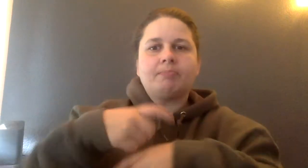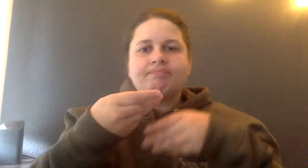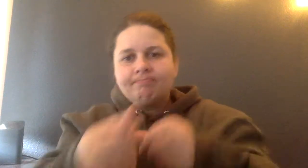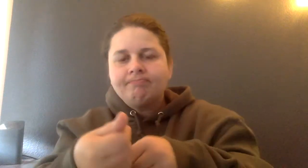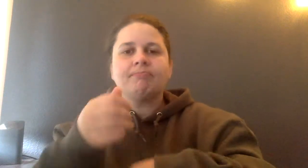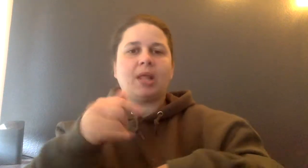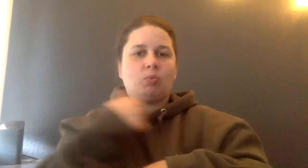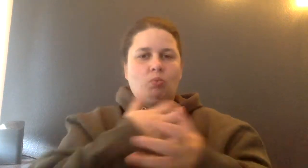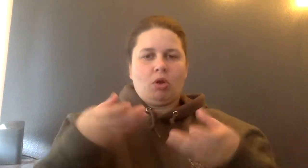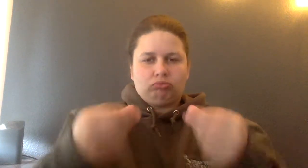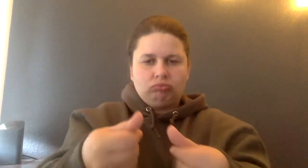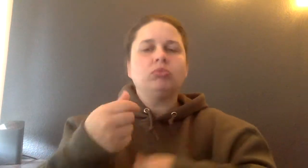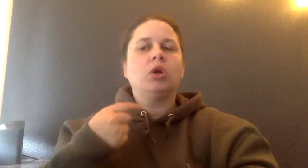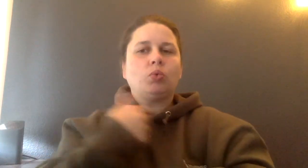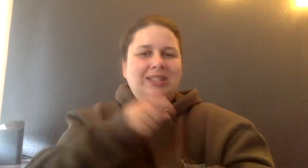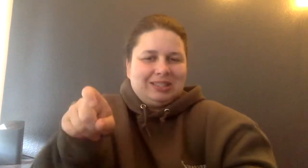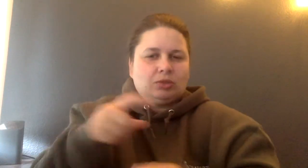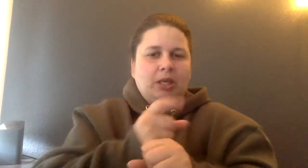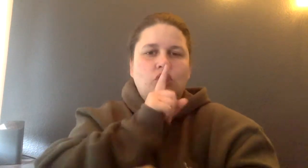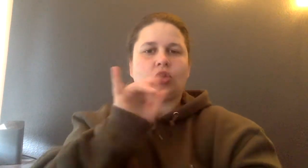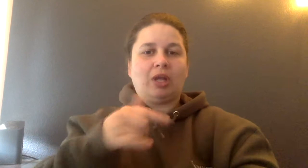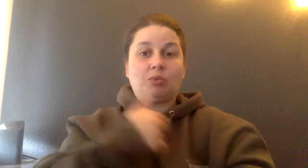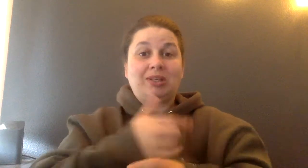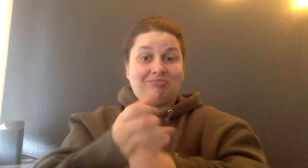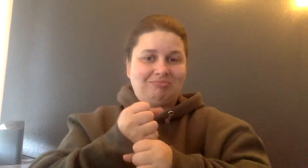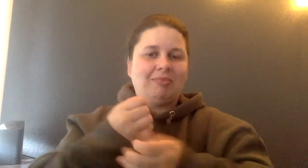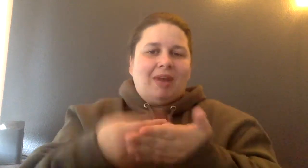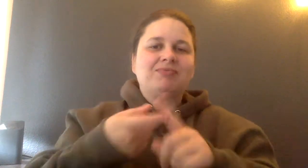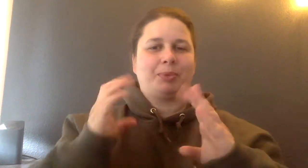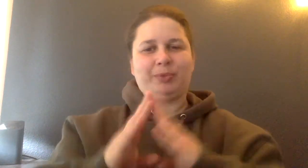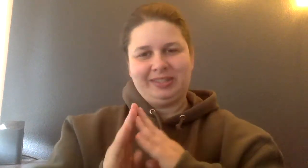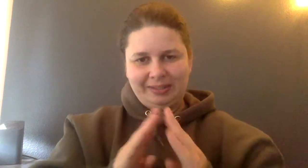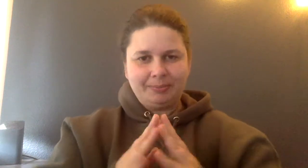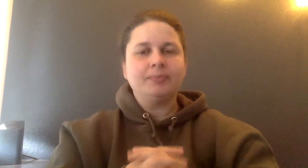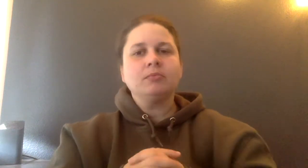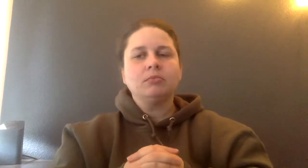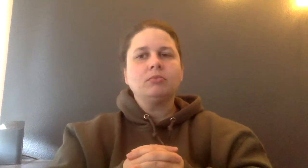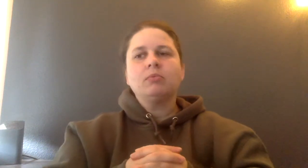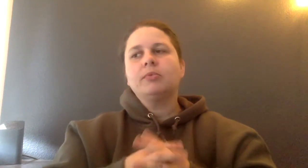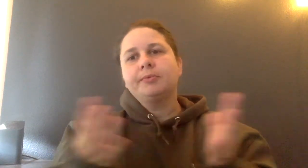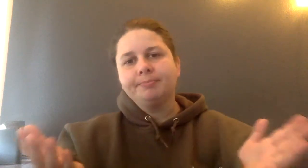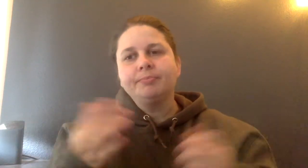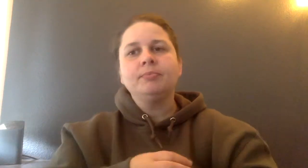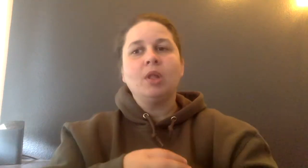This requires an assessment of how much time and energy we want/need to put into Deaf Vee to make it successful. This means asking for funds now.